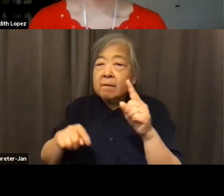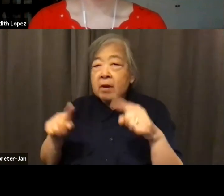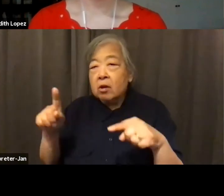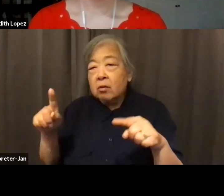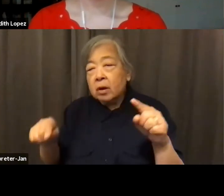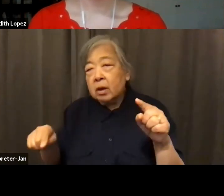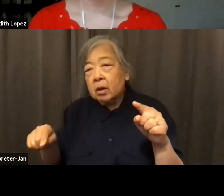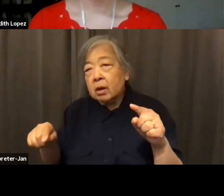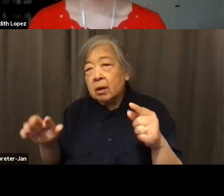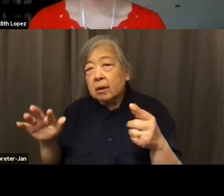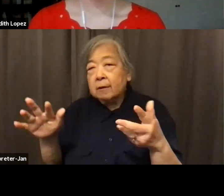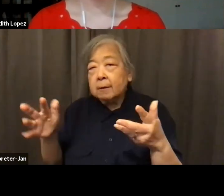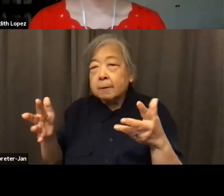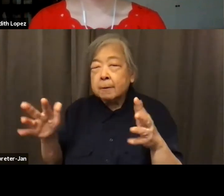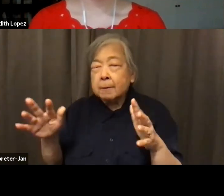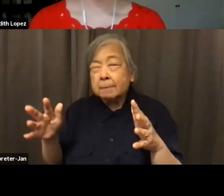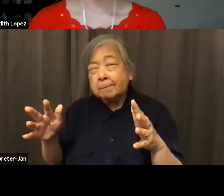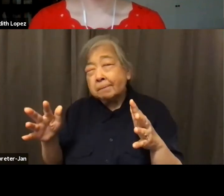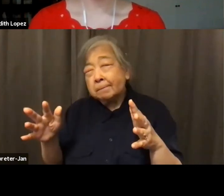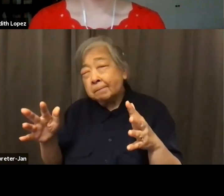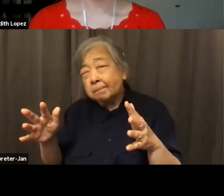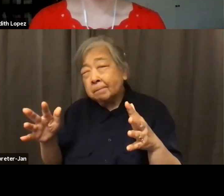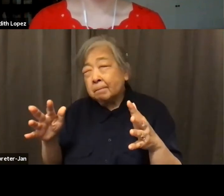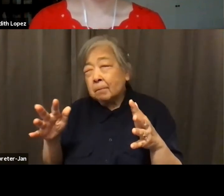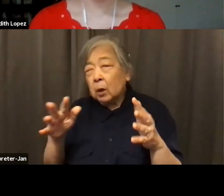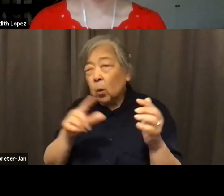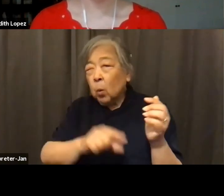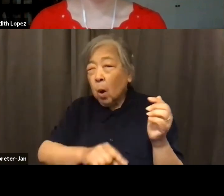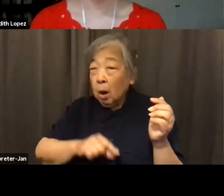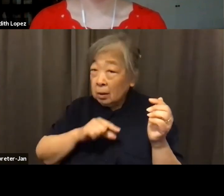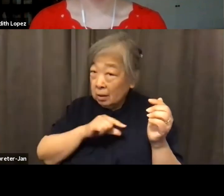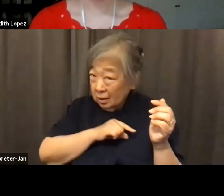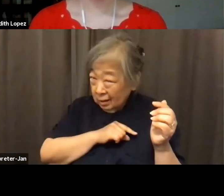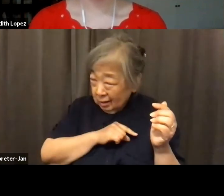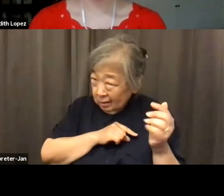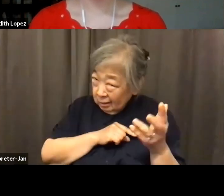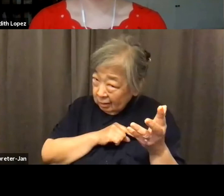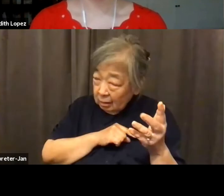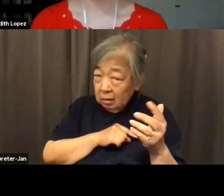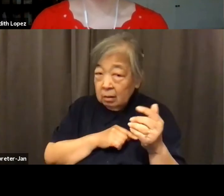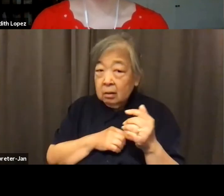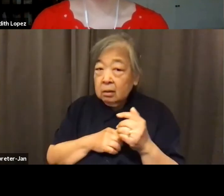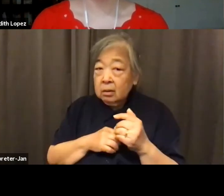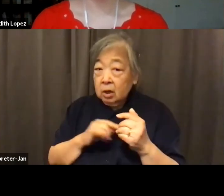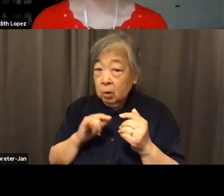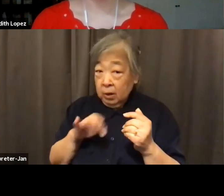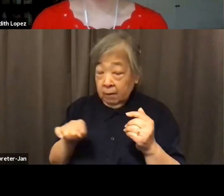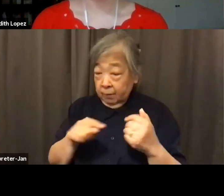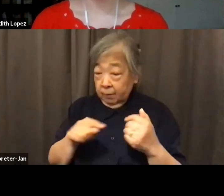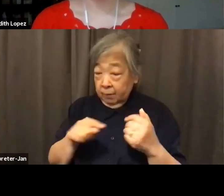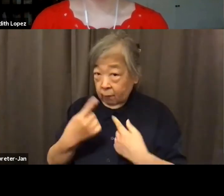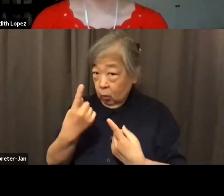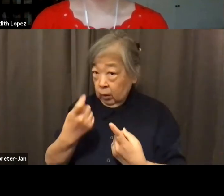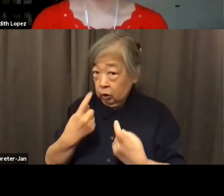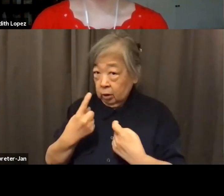quality, yeah, and so any other questions you might have, feel free to contact me.